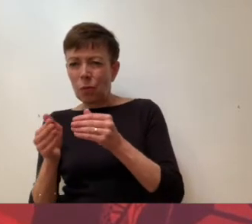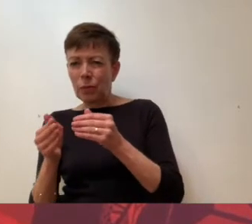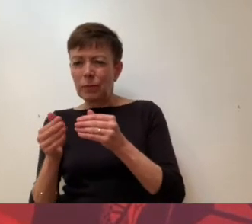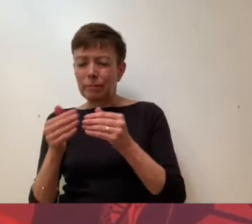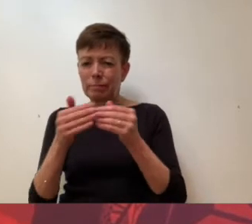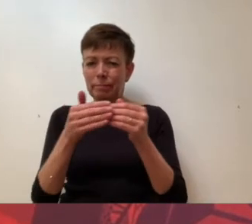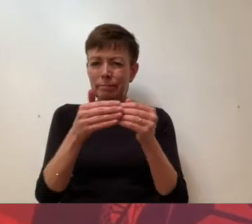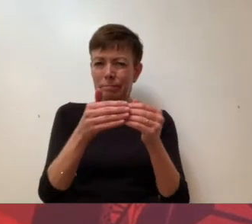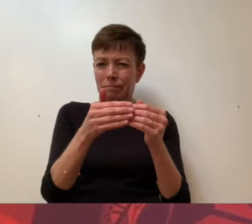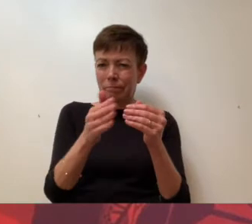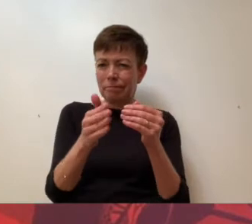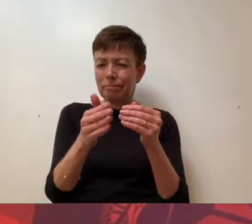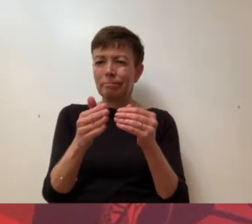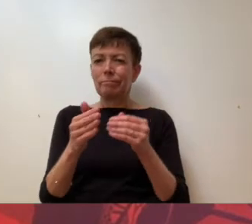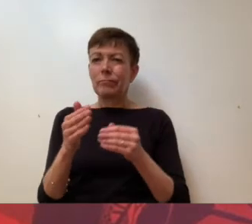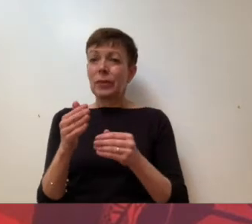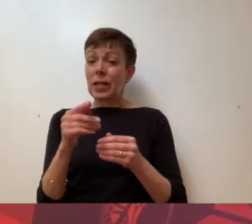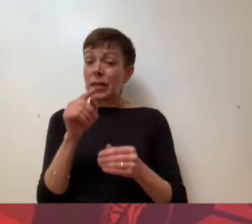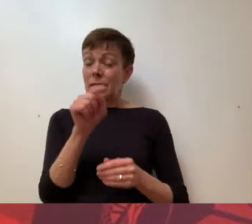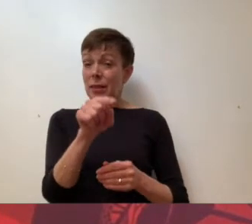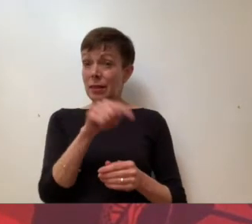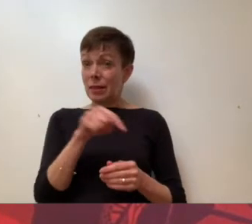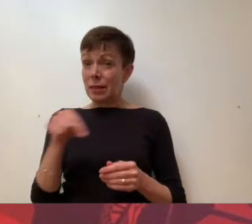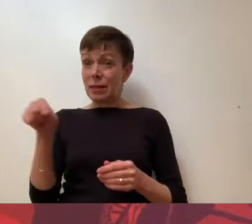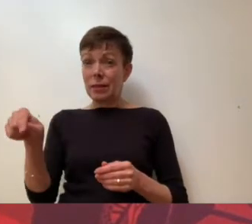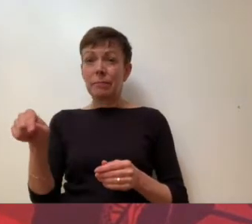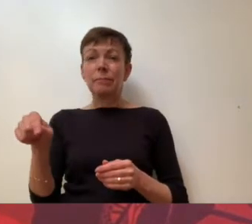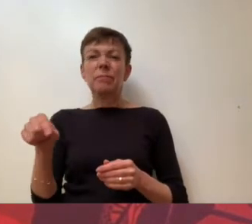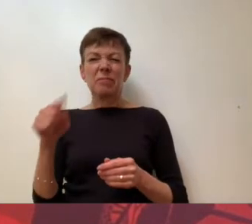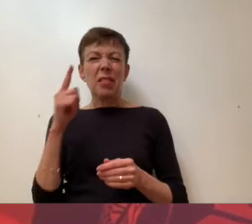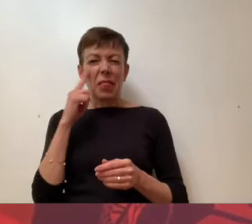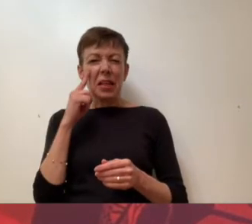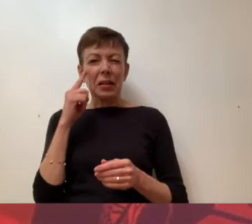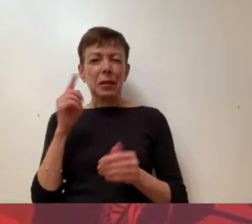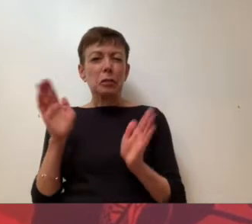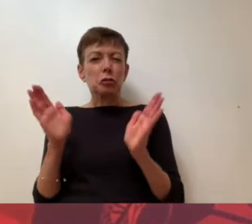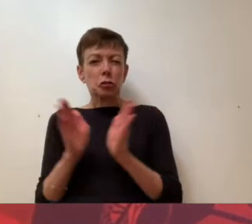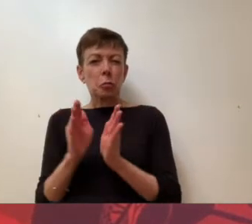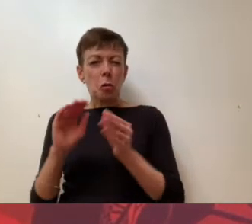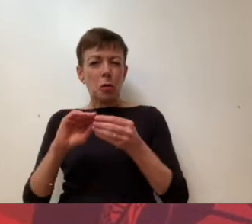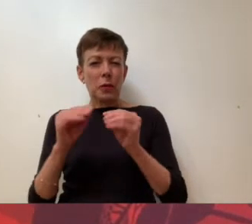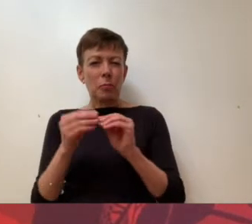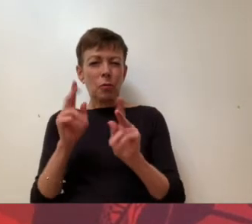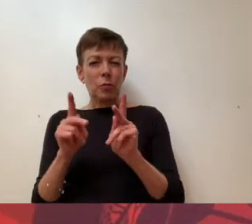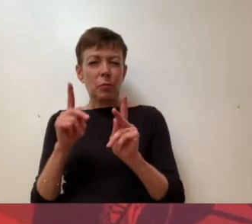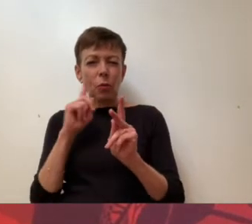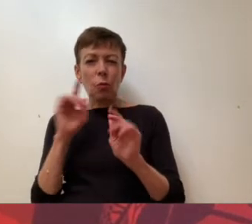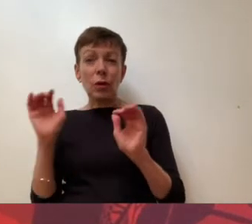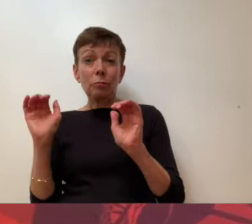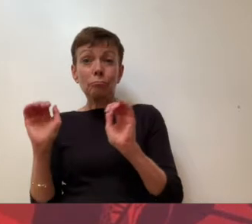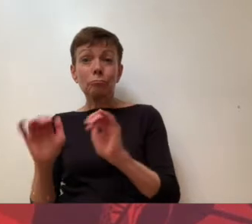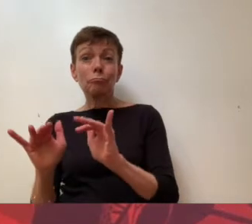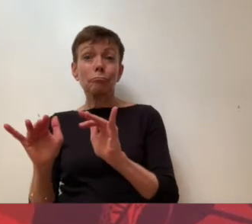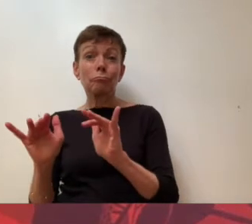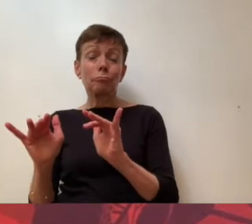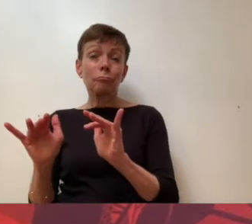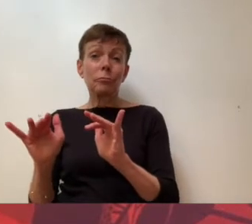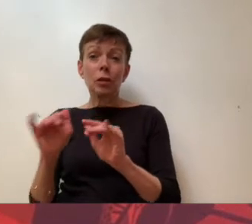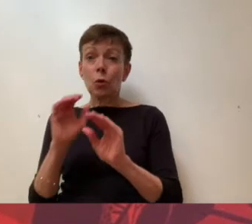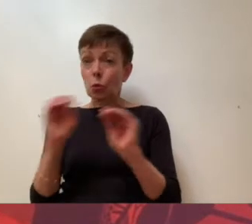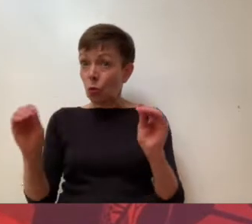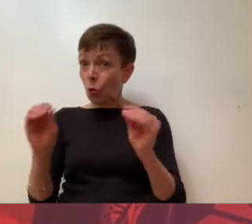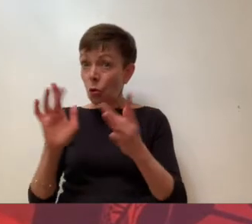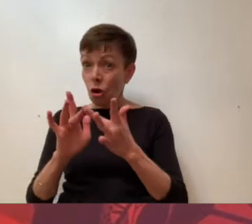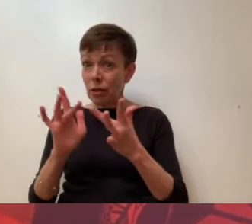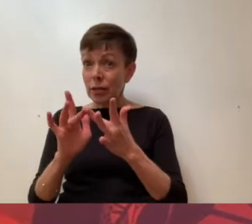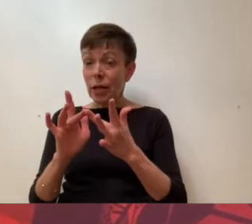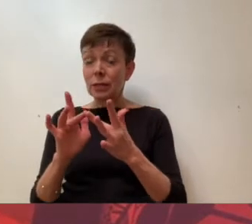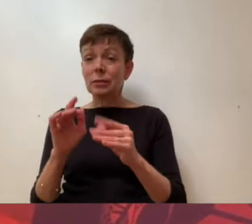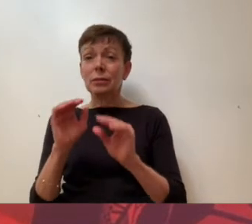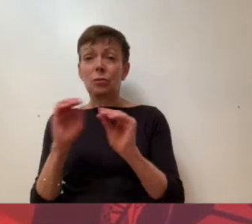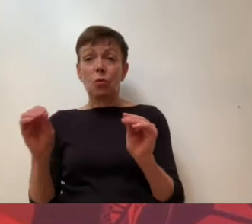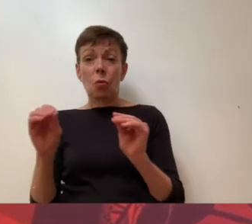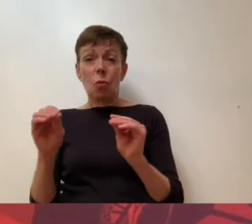towards, and we will have more information coming in future weeks on playgrounds.